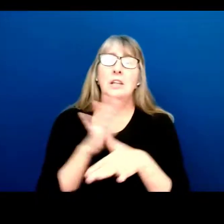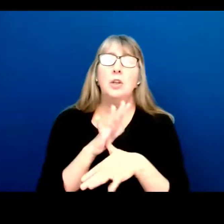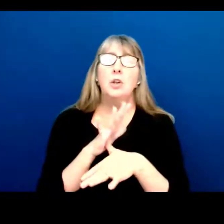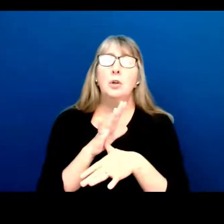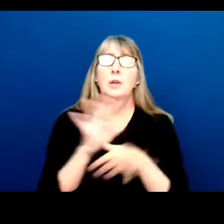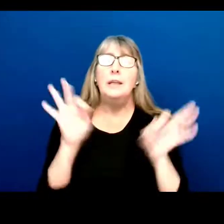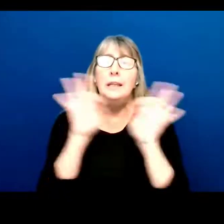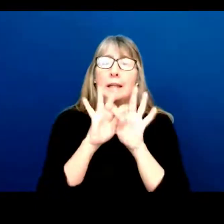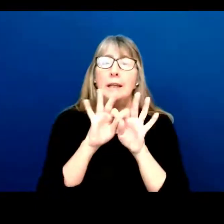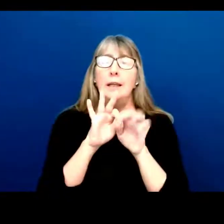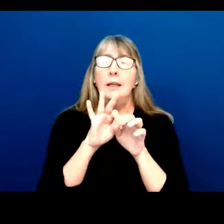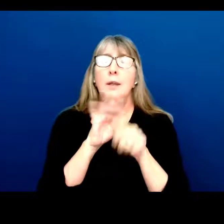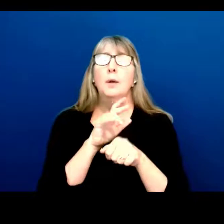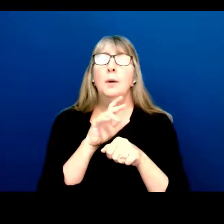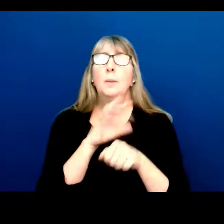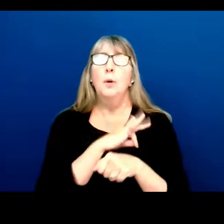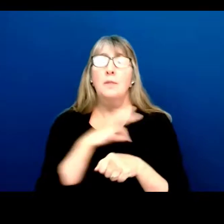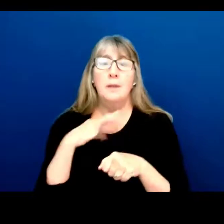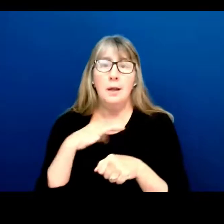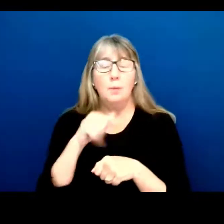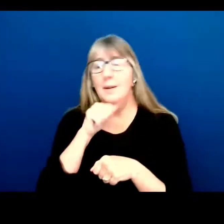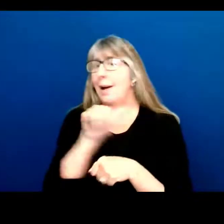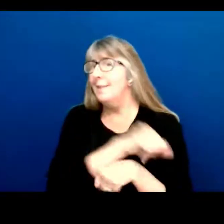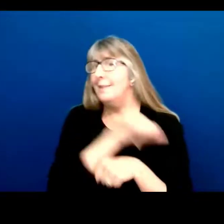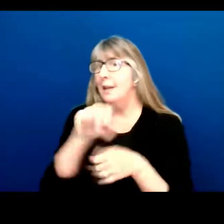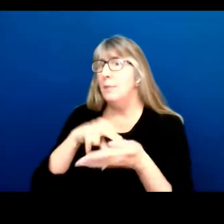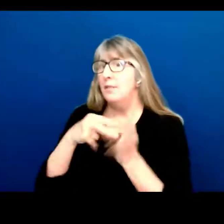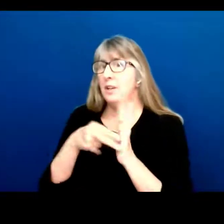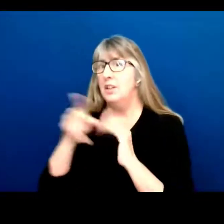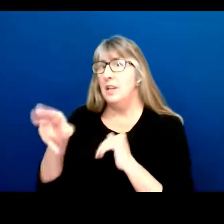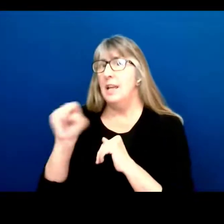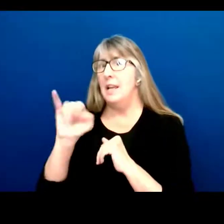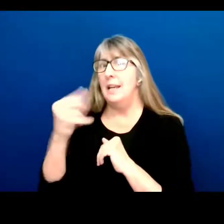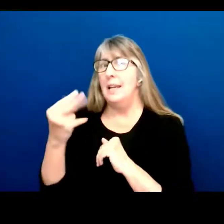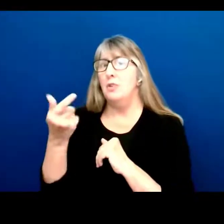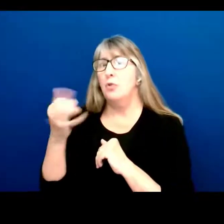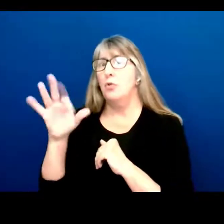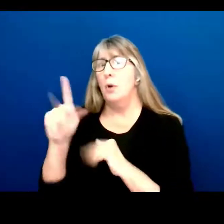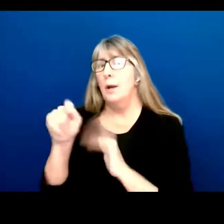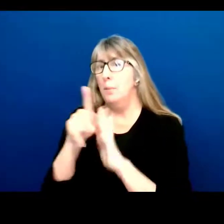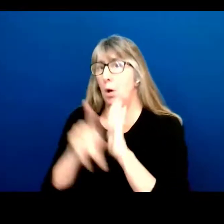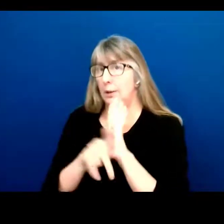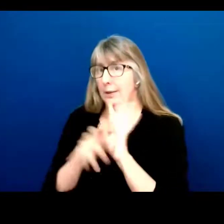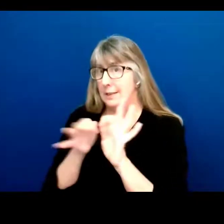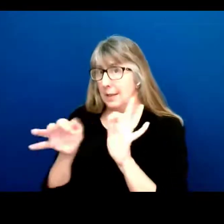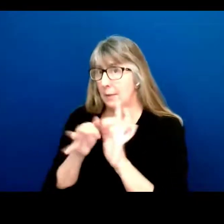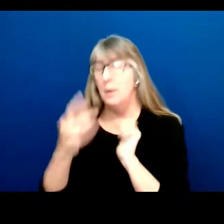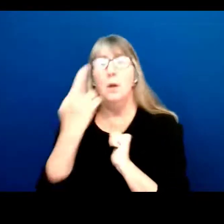that is in the NIH Grants Policy Statement. And the reason why the regulation defines